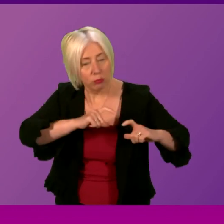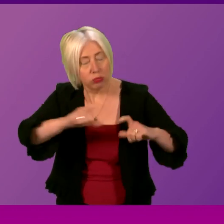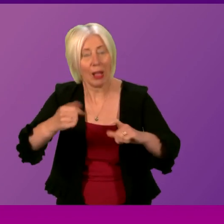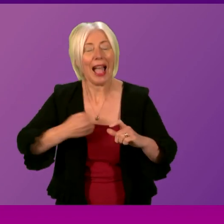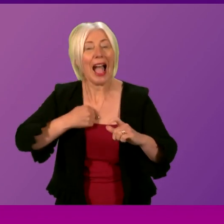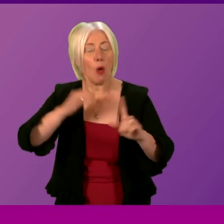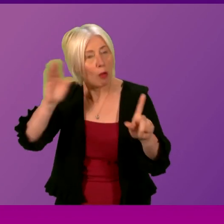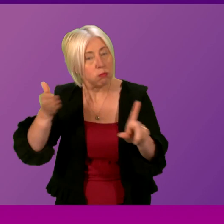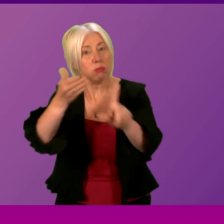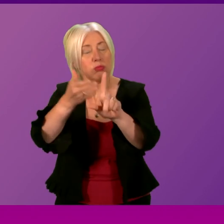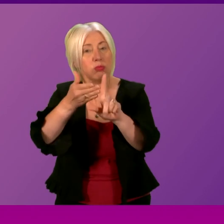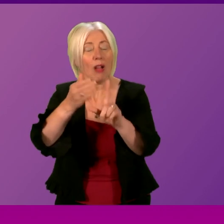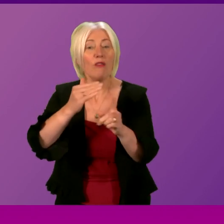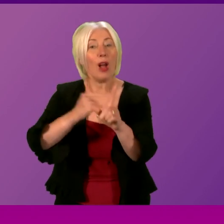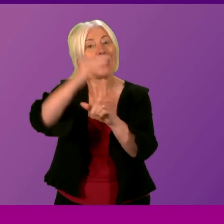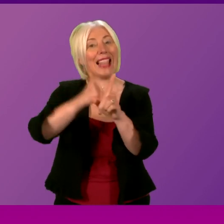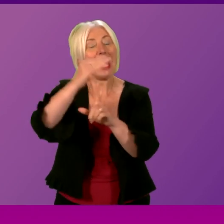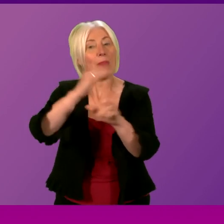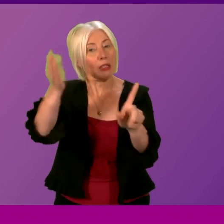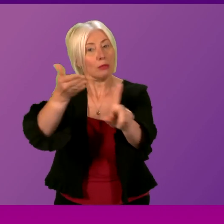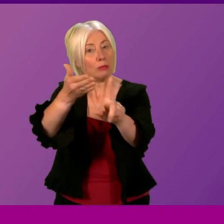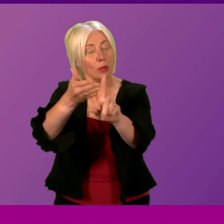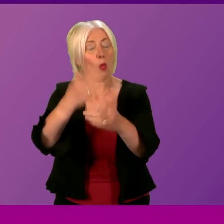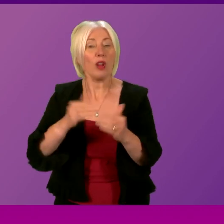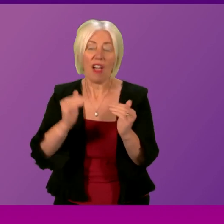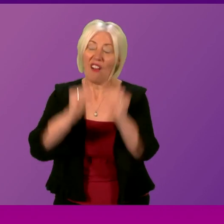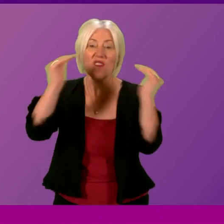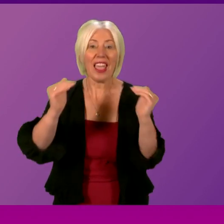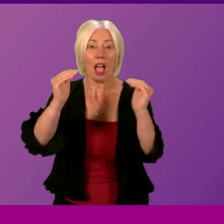and we have to ensure a planned and fair transition that leaves no one behind.